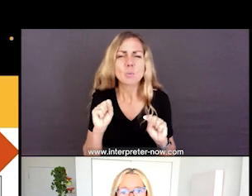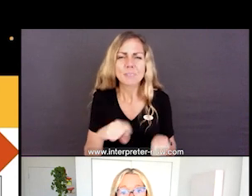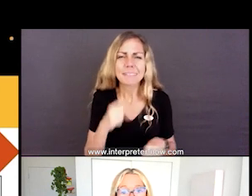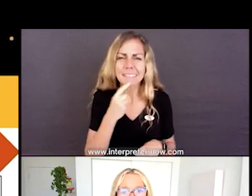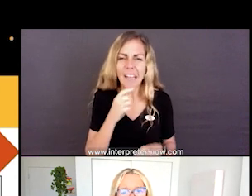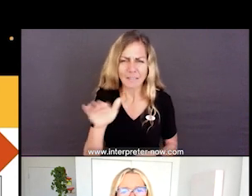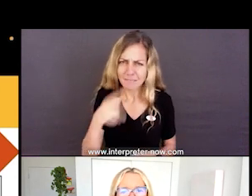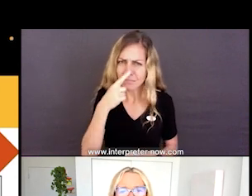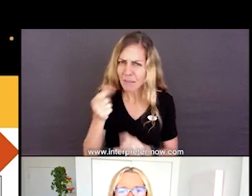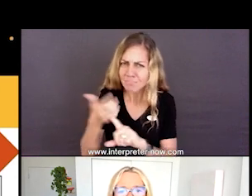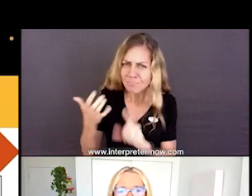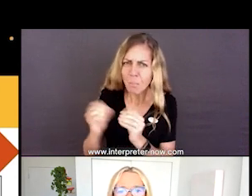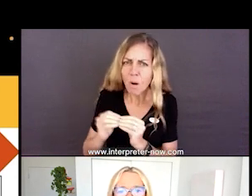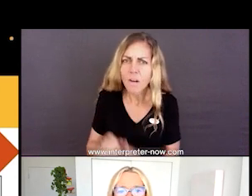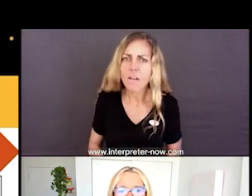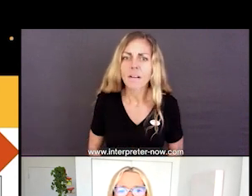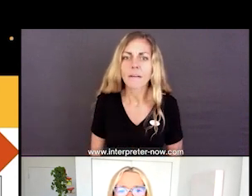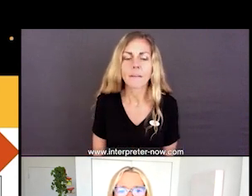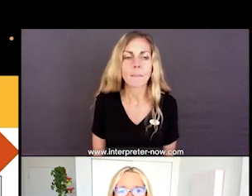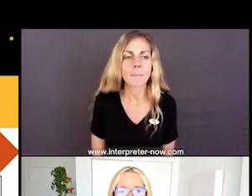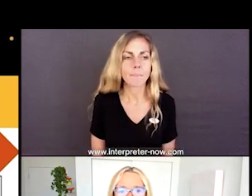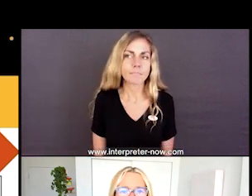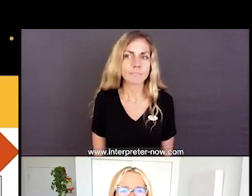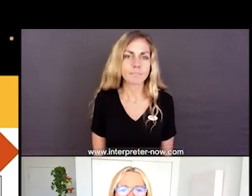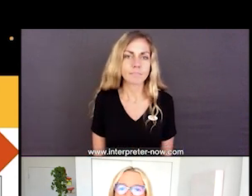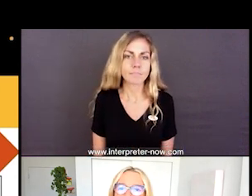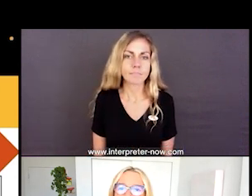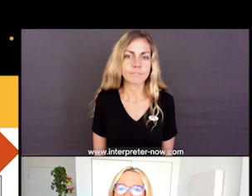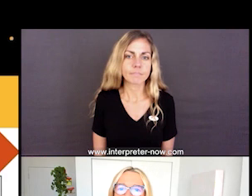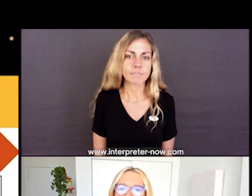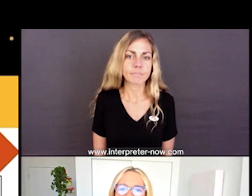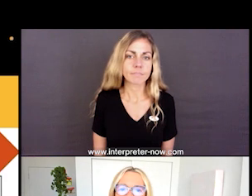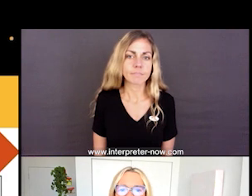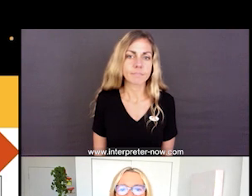You can say, can you say more about what you mean?